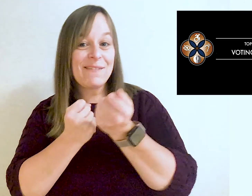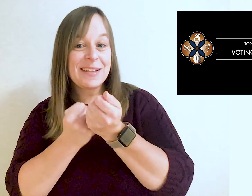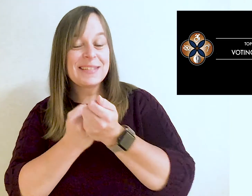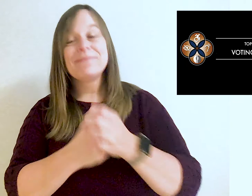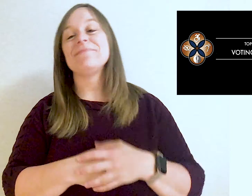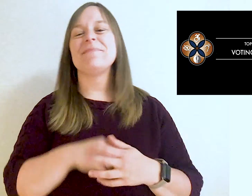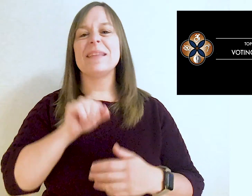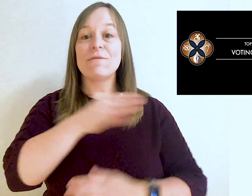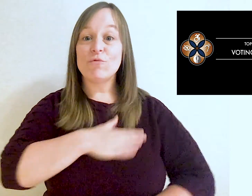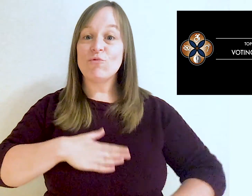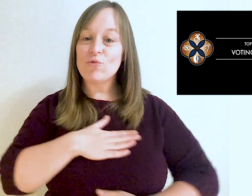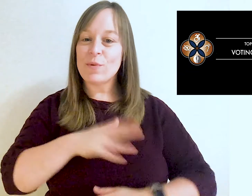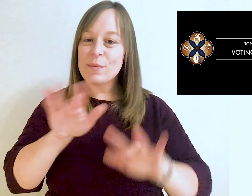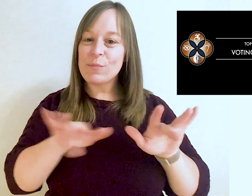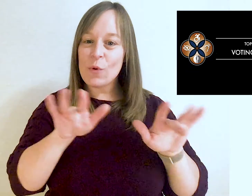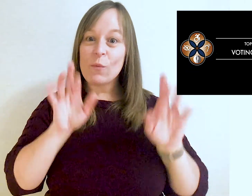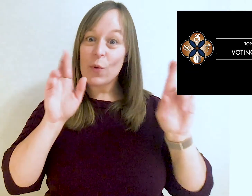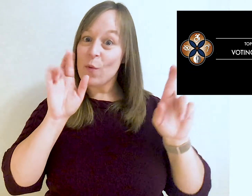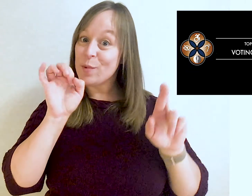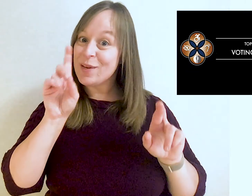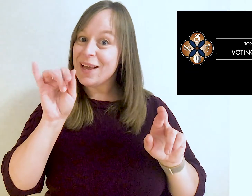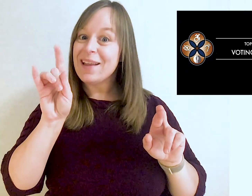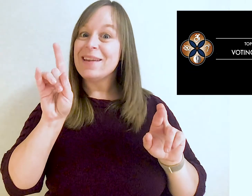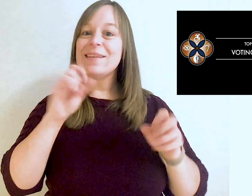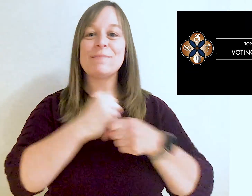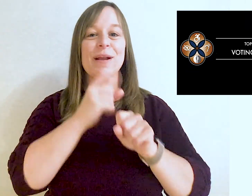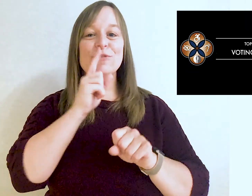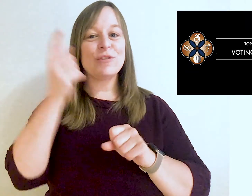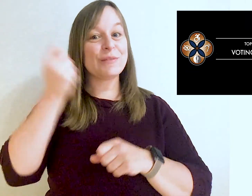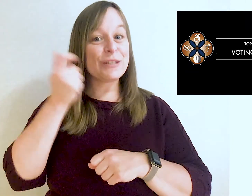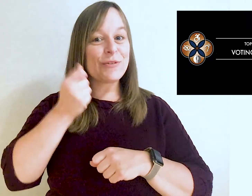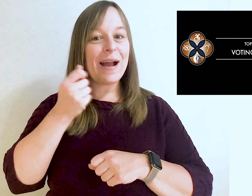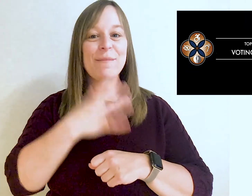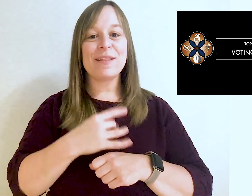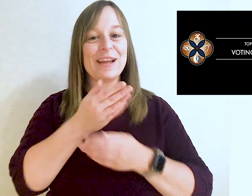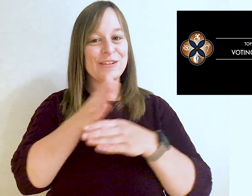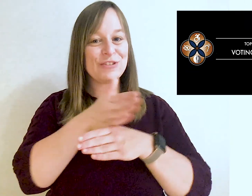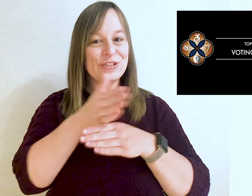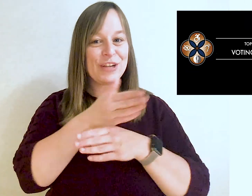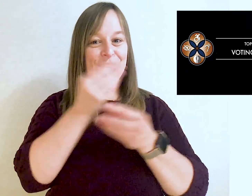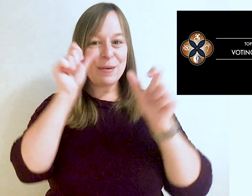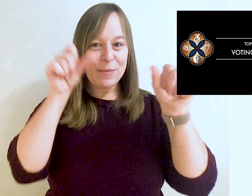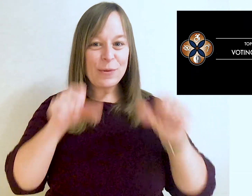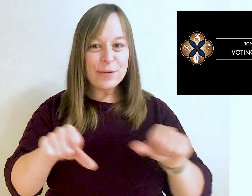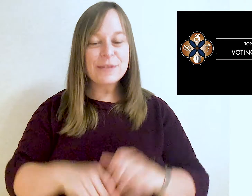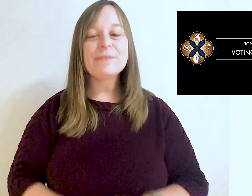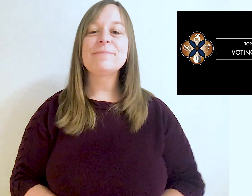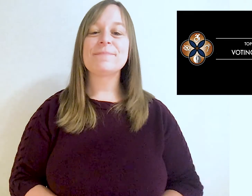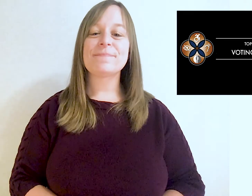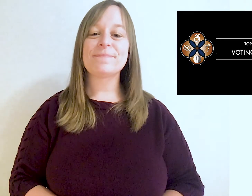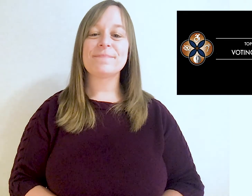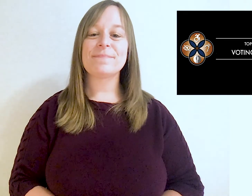If you've enjoyed our program, and we hope you did, make sure to subscribe, like and share this post.